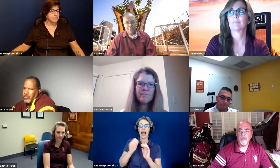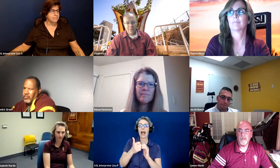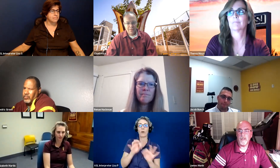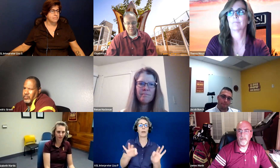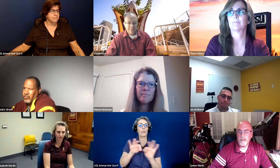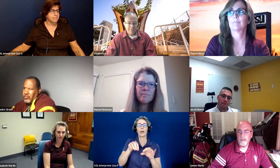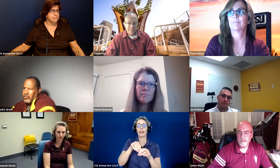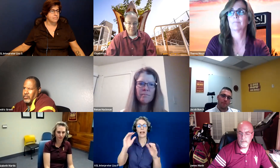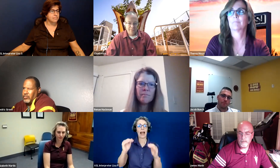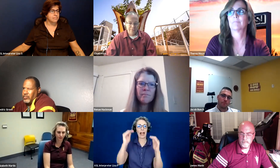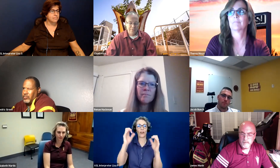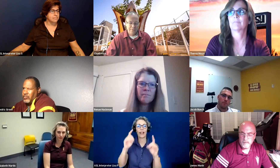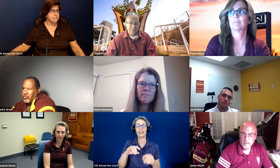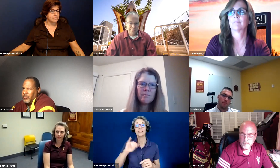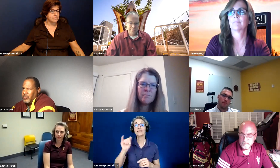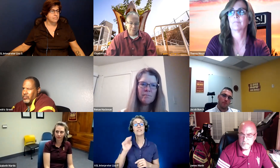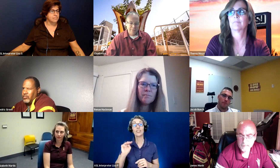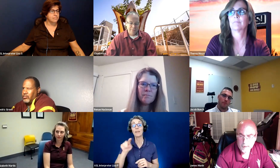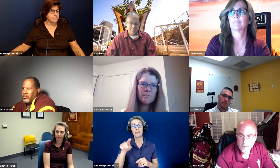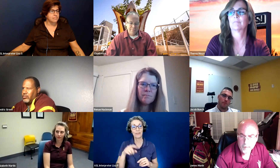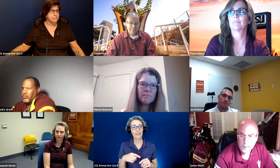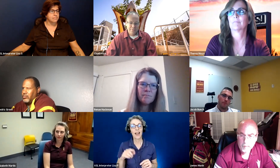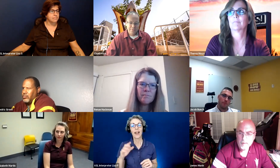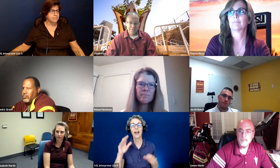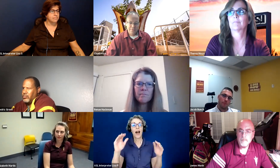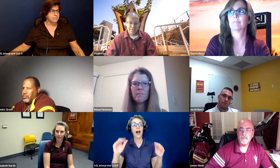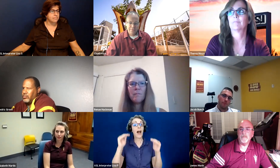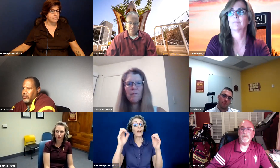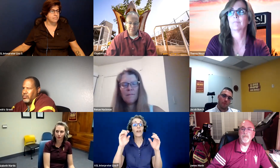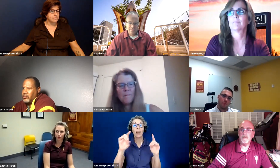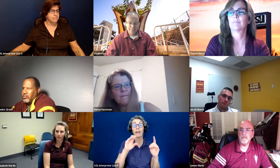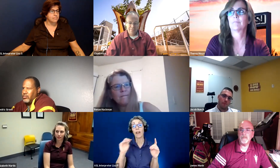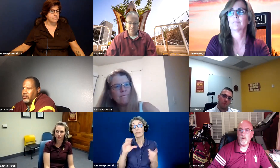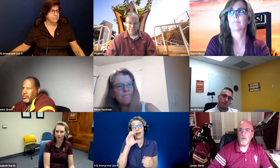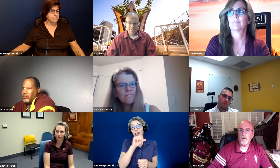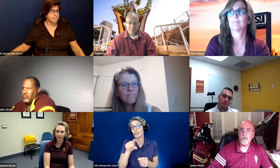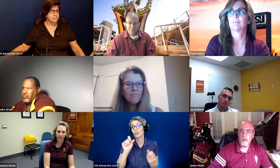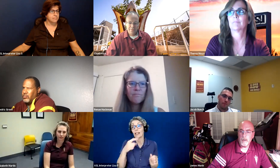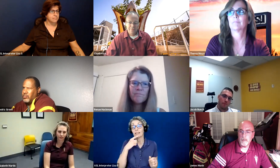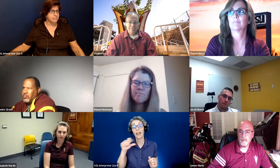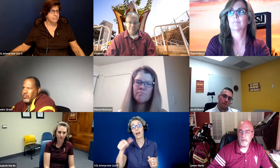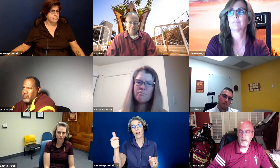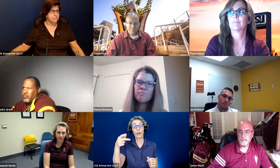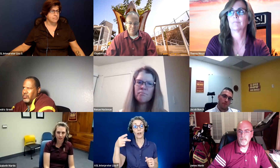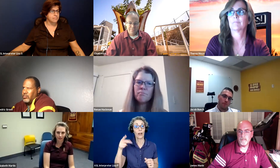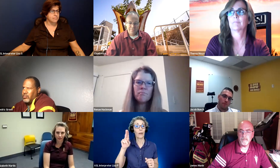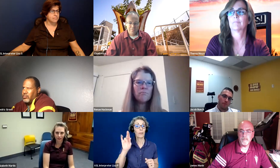On higher ed and, and other, I guess you could say public schools all the way from K all